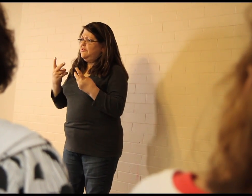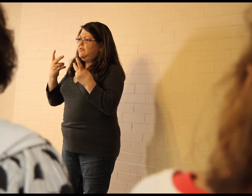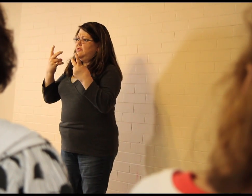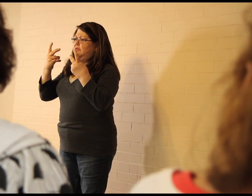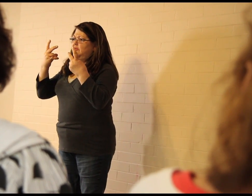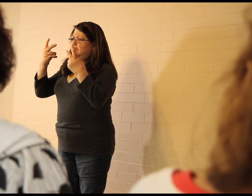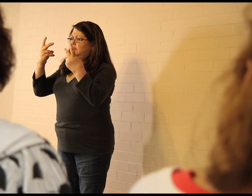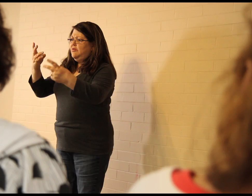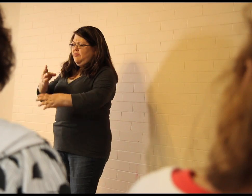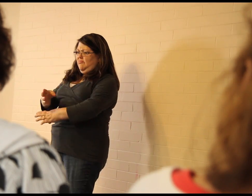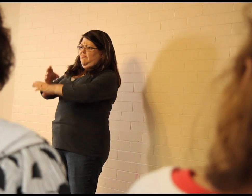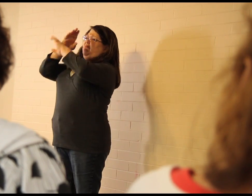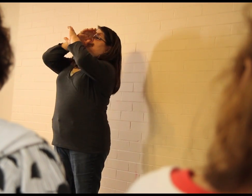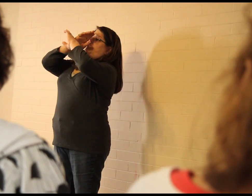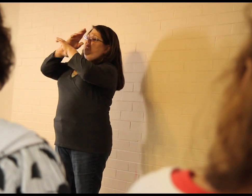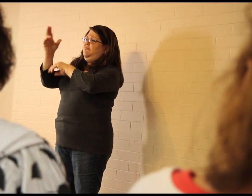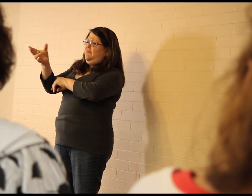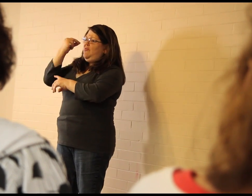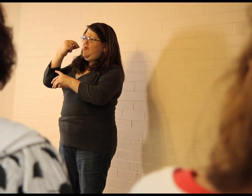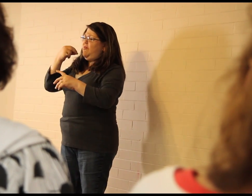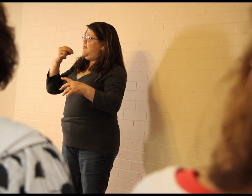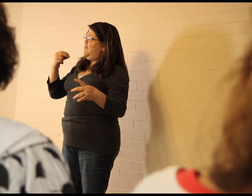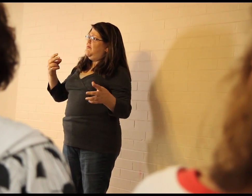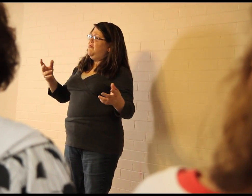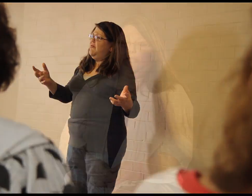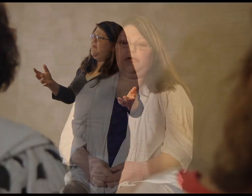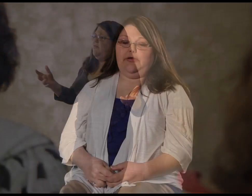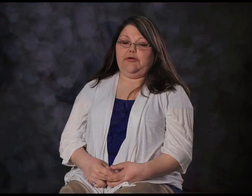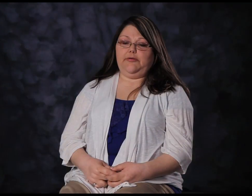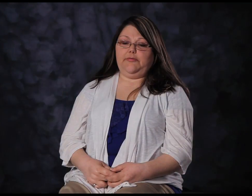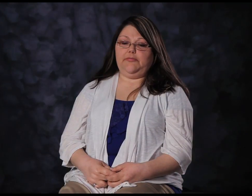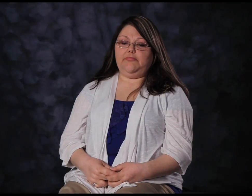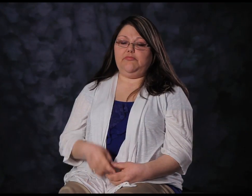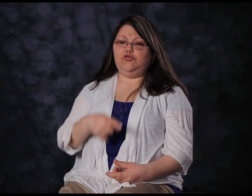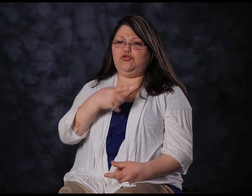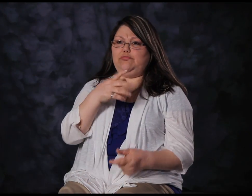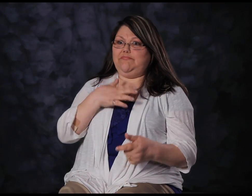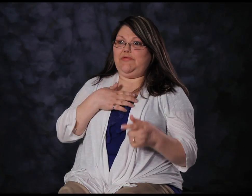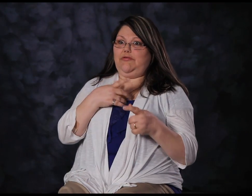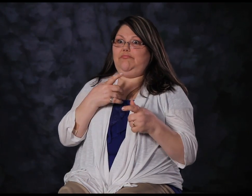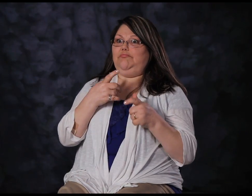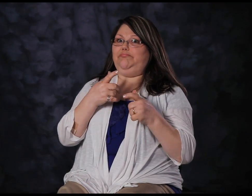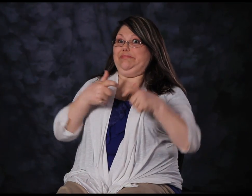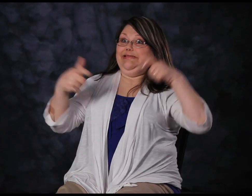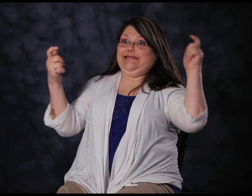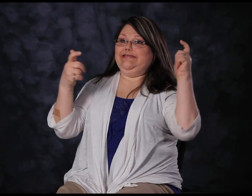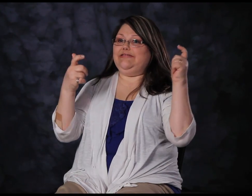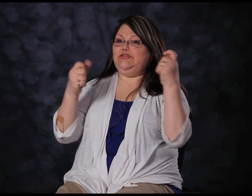And I came to visit you in the hospital and they wouldn’t let me see you.